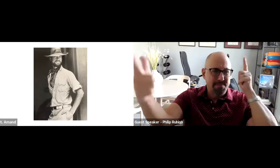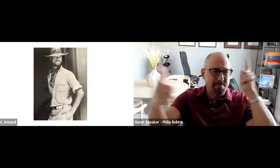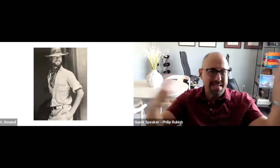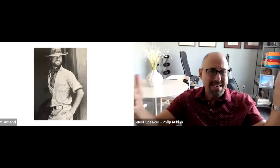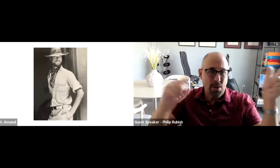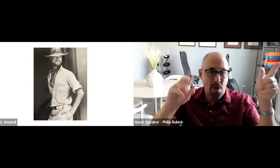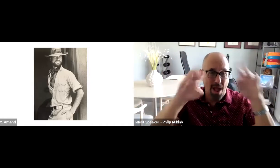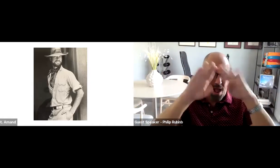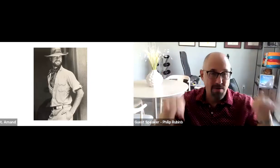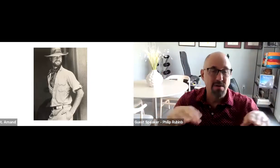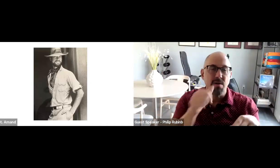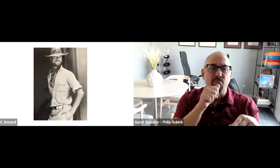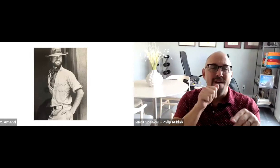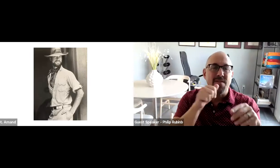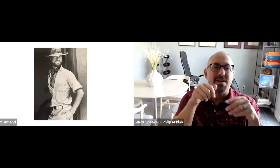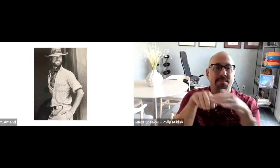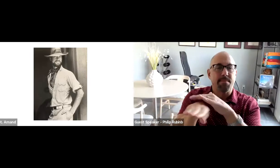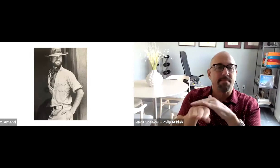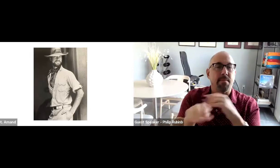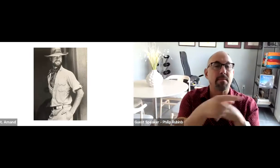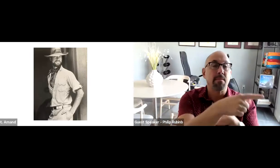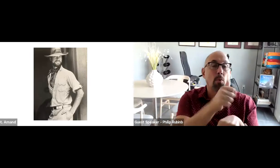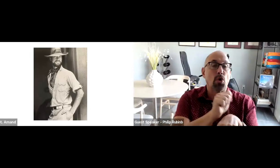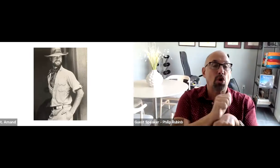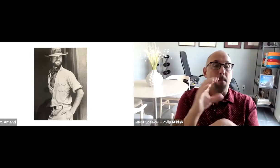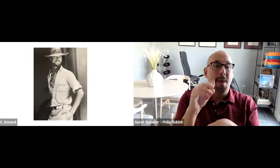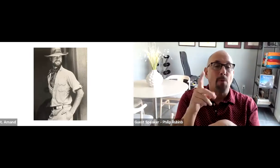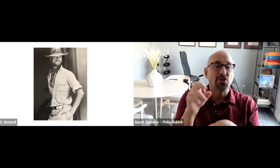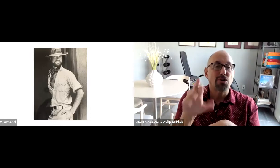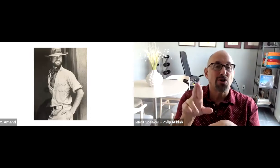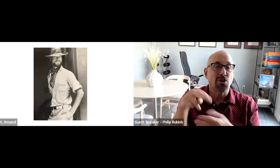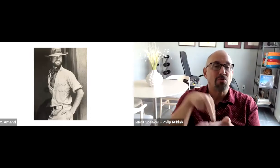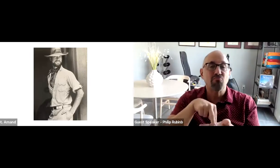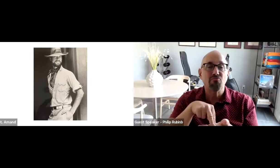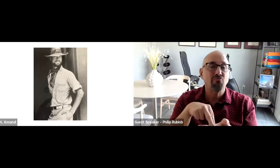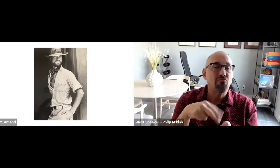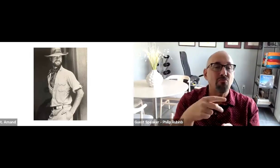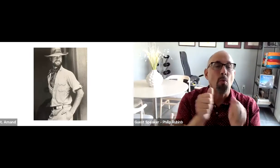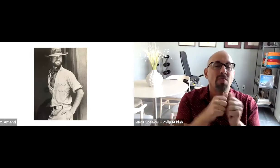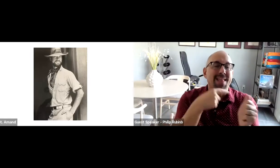It was called Alex in Wonderland, and it was held at a warehouse.